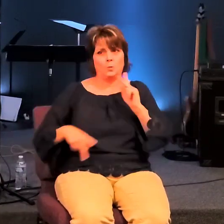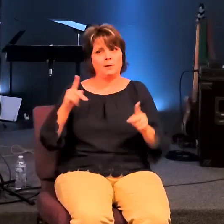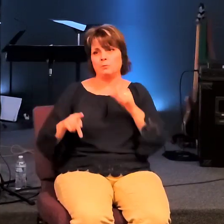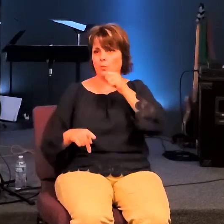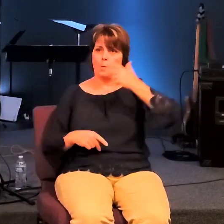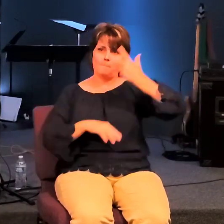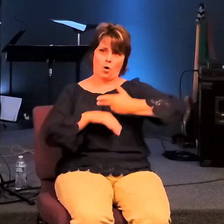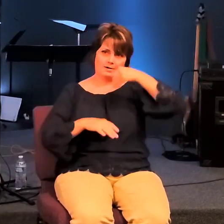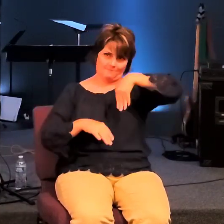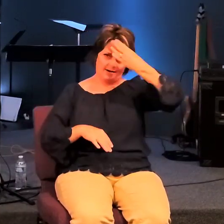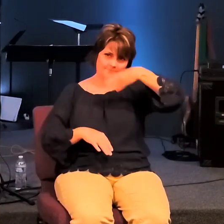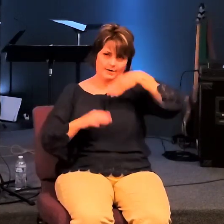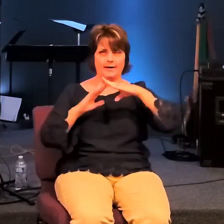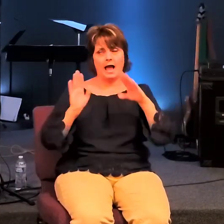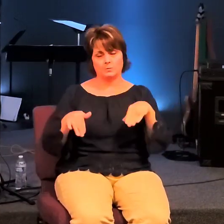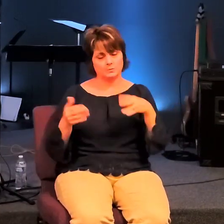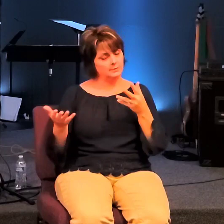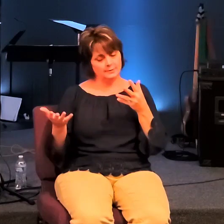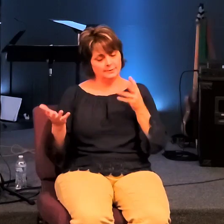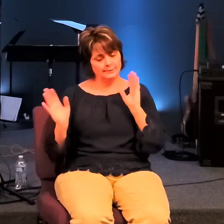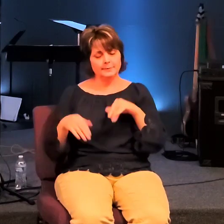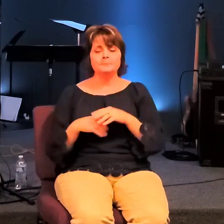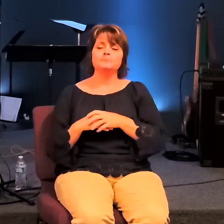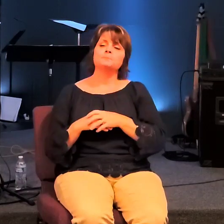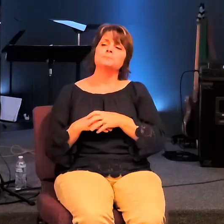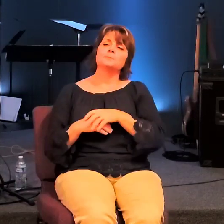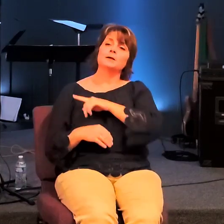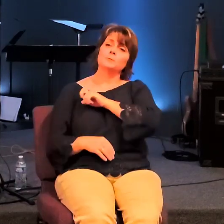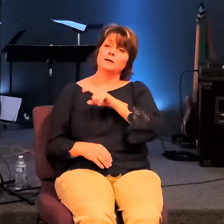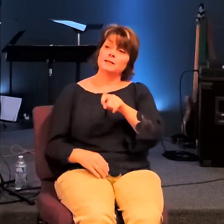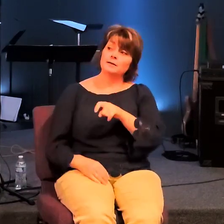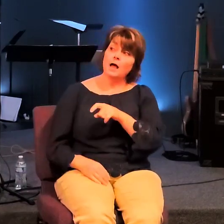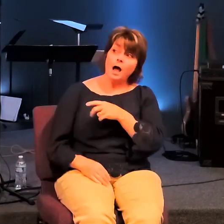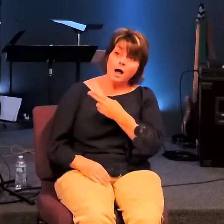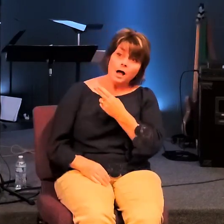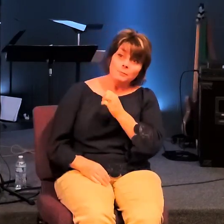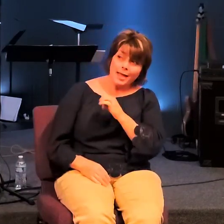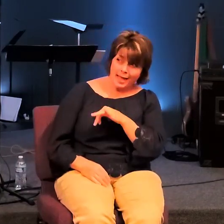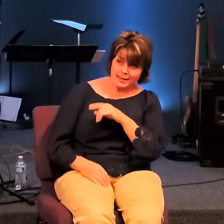he's he was already walking across the street and I said hey do you mind if I ask you something